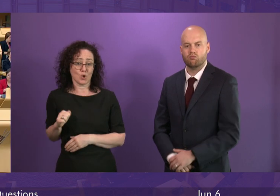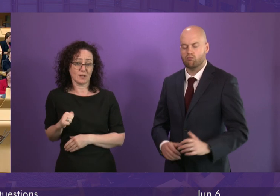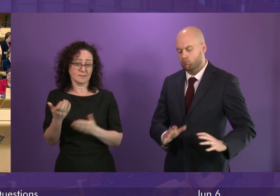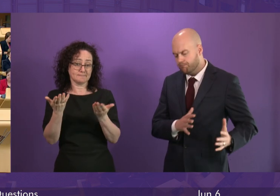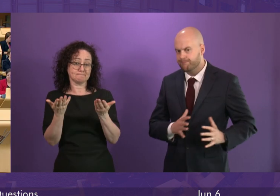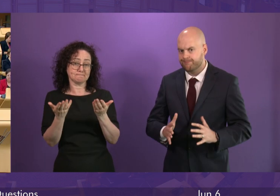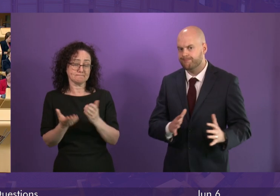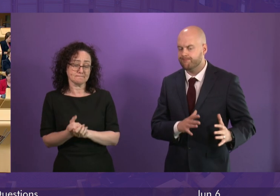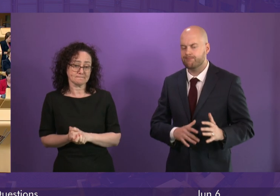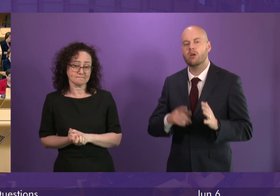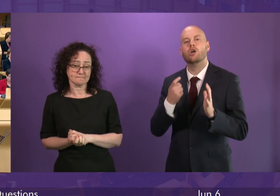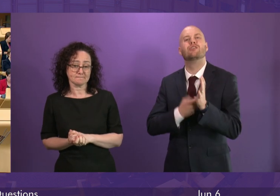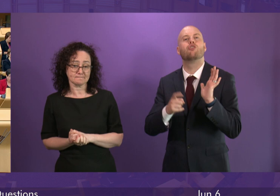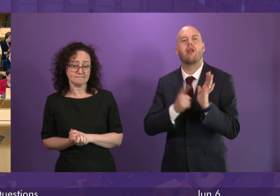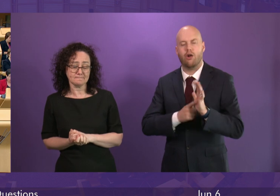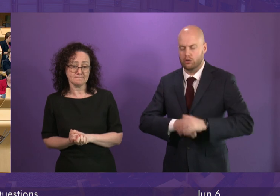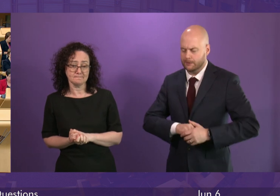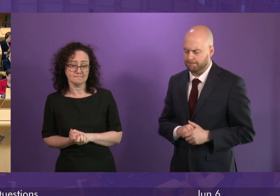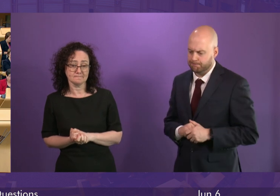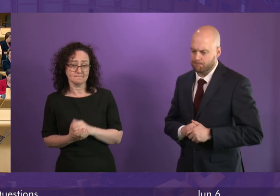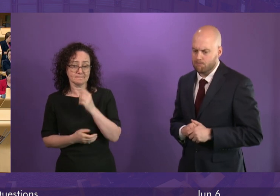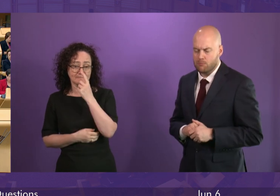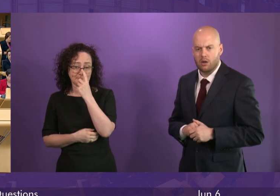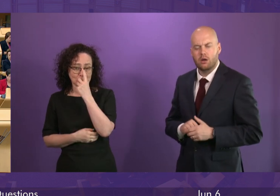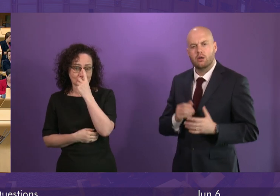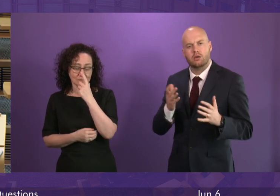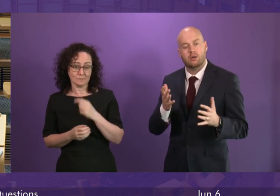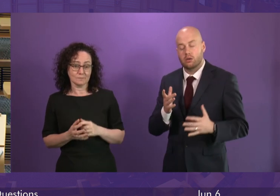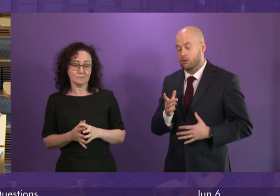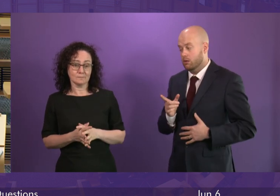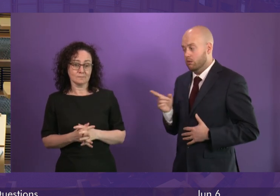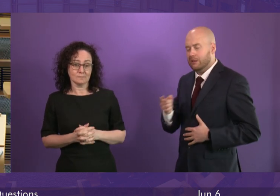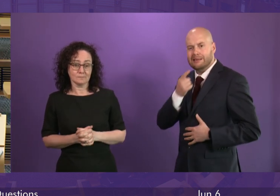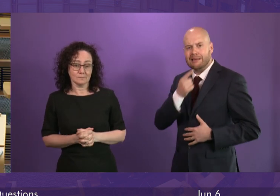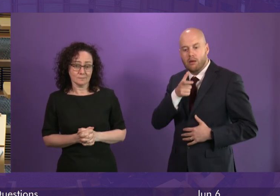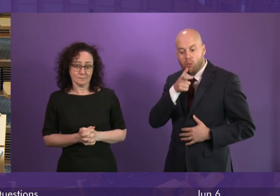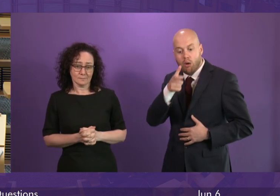Richard Leonard: The Deputy First Minister used the word “crisis”. While the Government